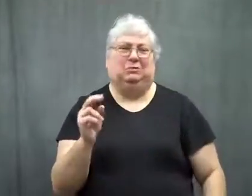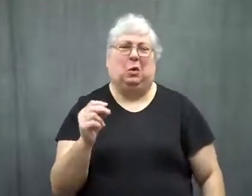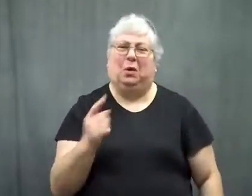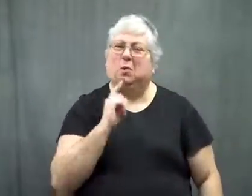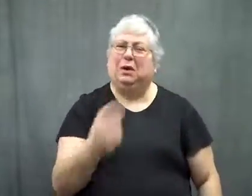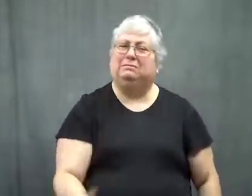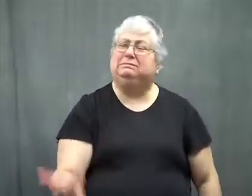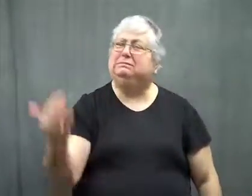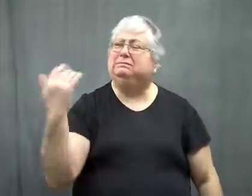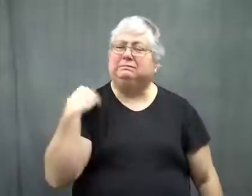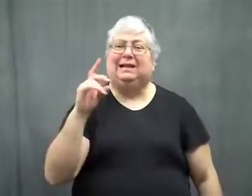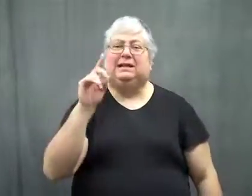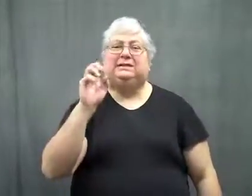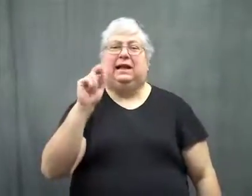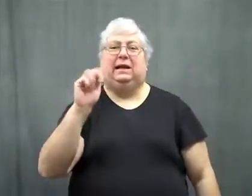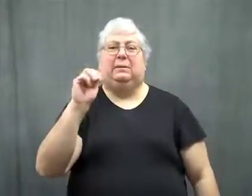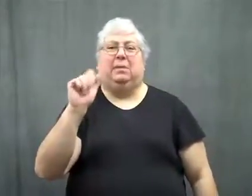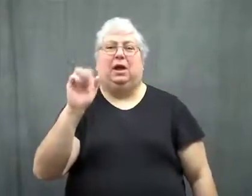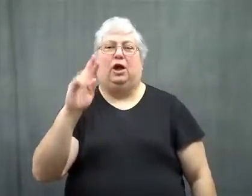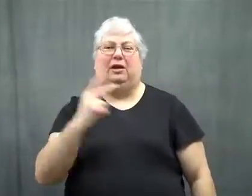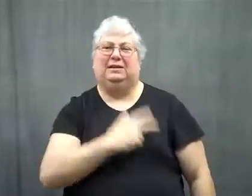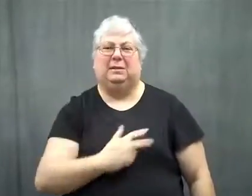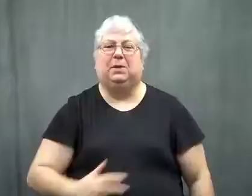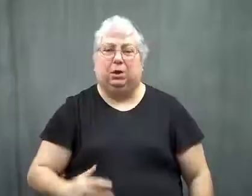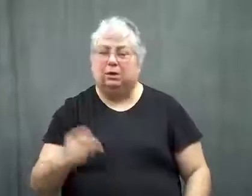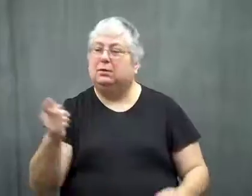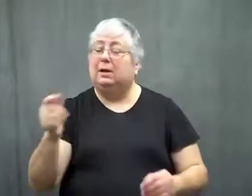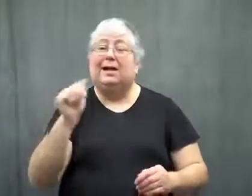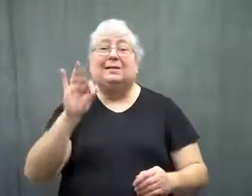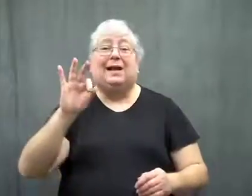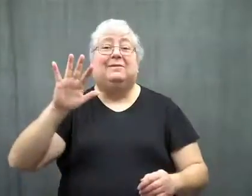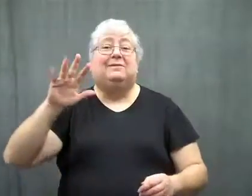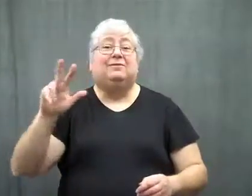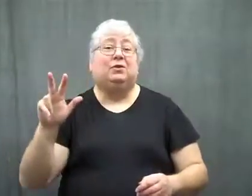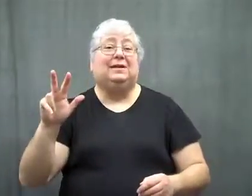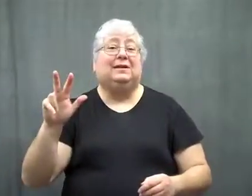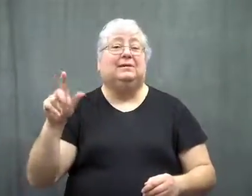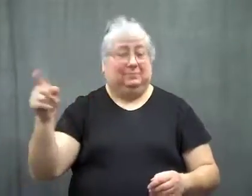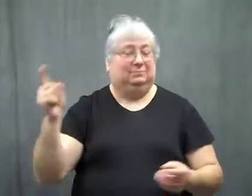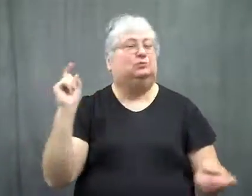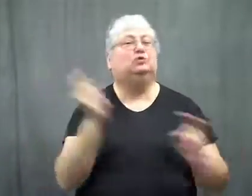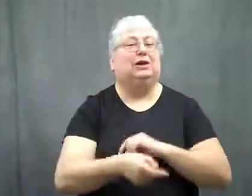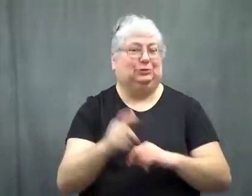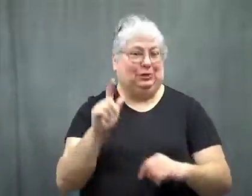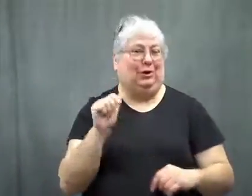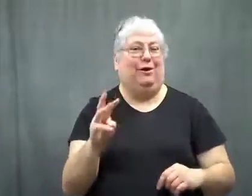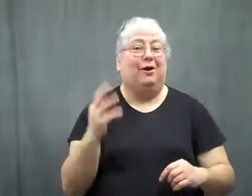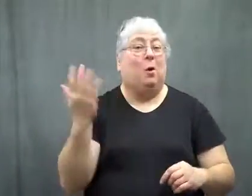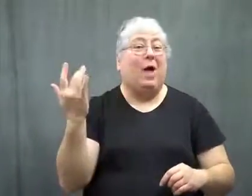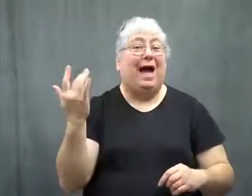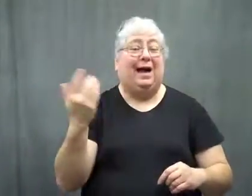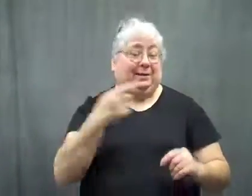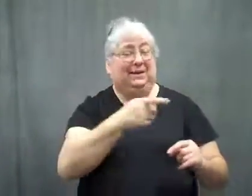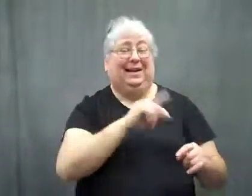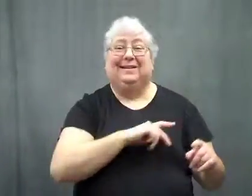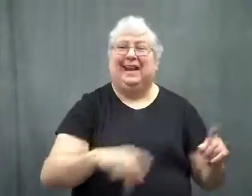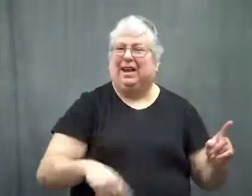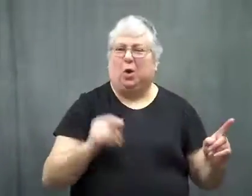Denmark changed their laws in 1953.